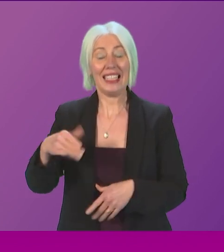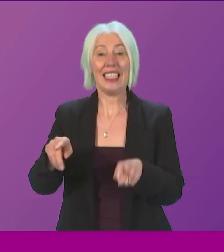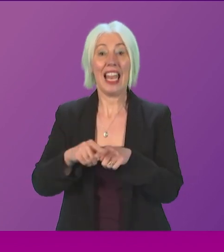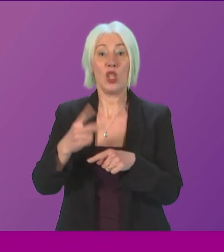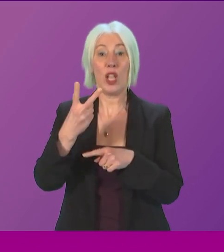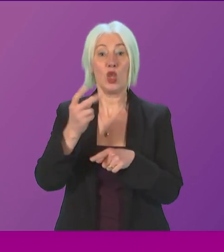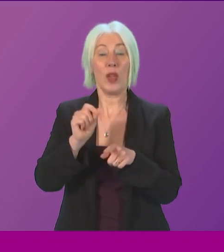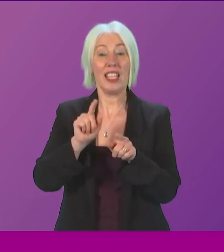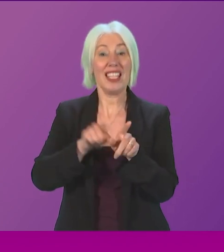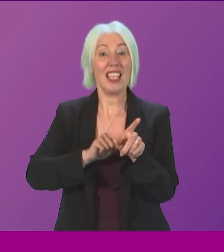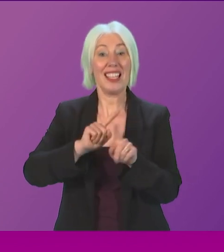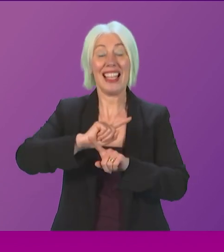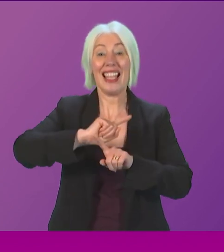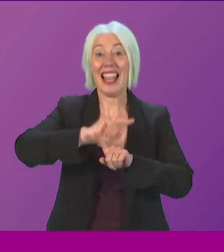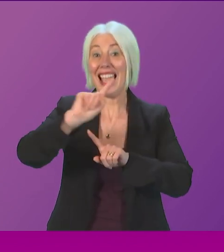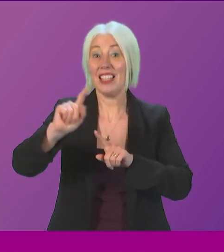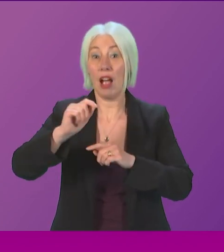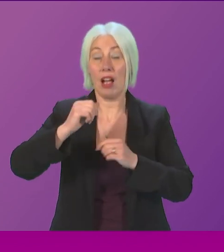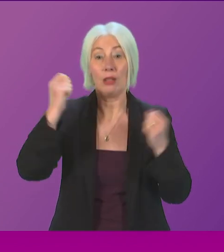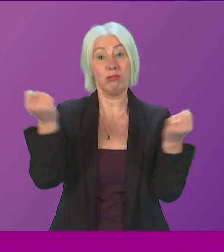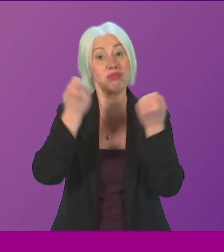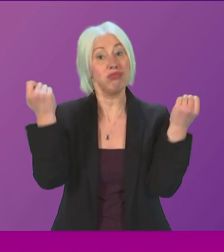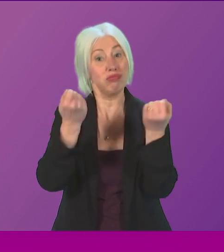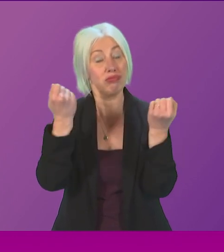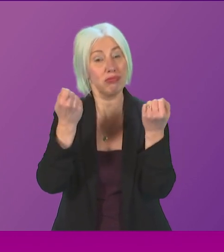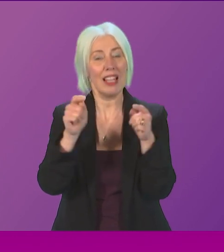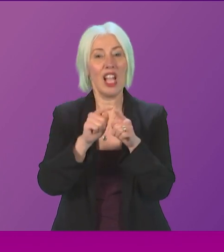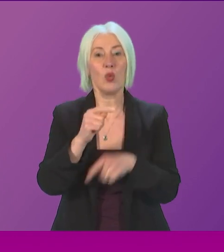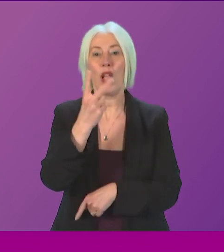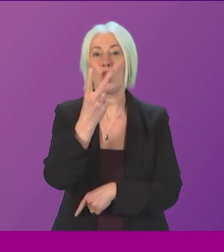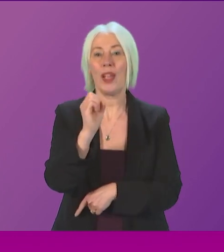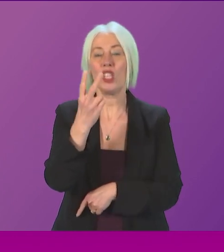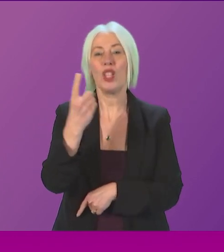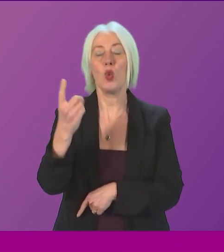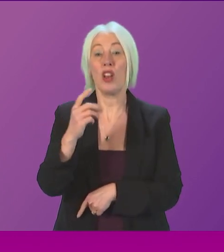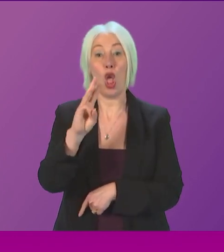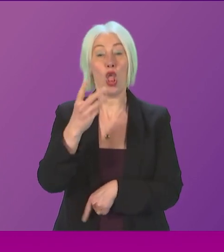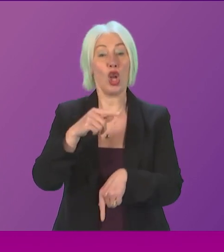20 years later, and in 2021 he attended for a third time for the kirking of the Parliament,